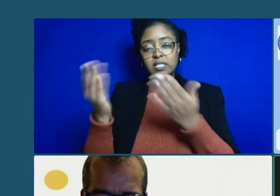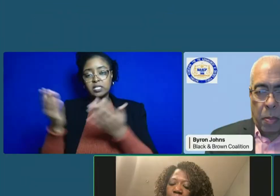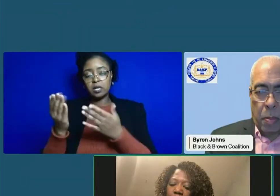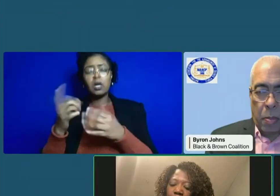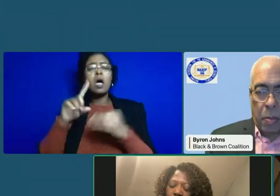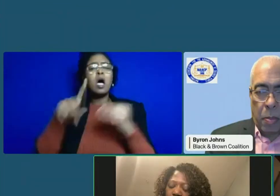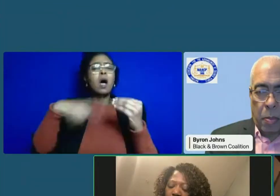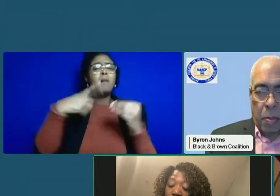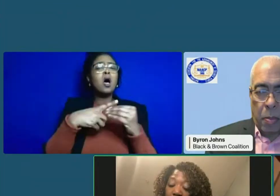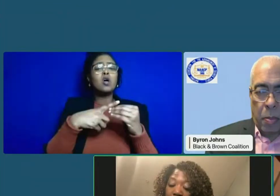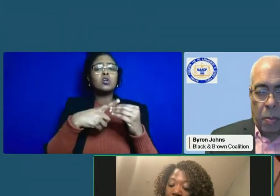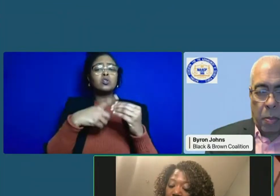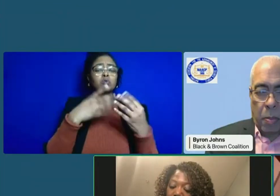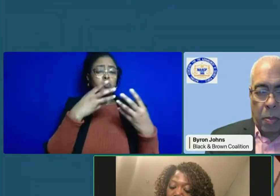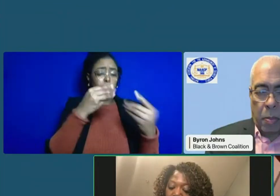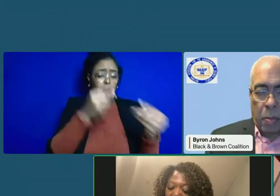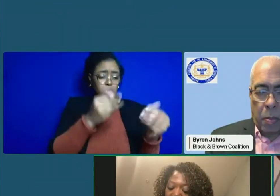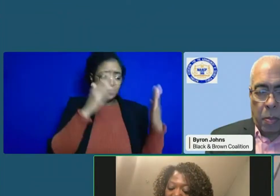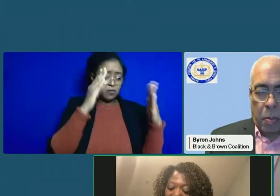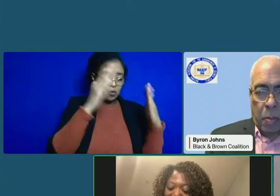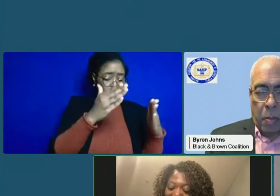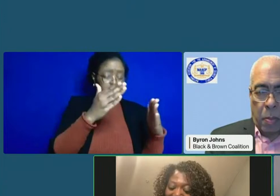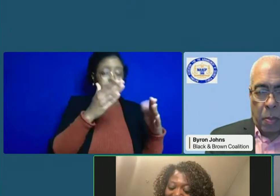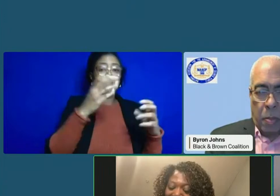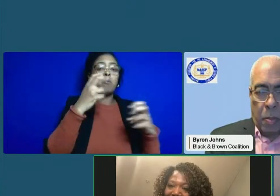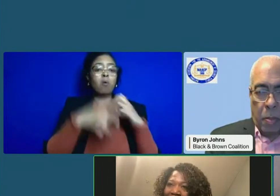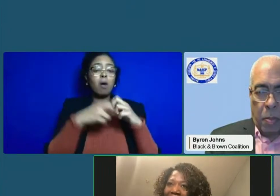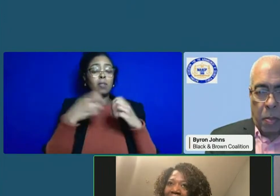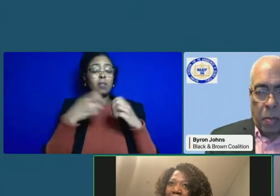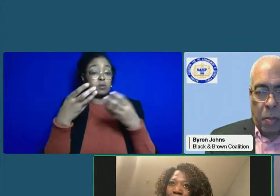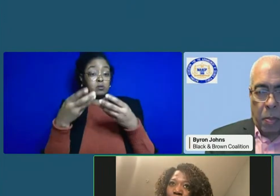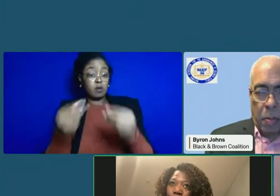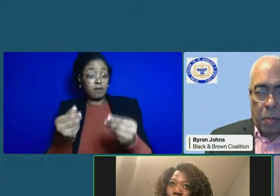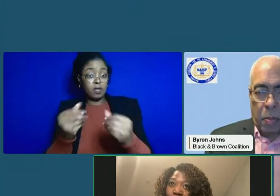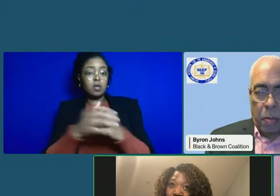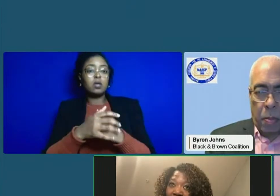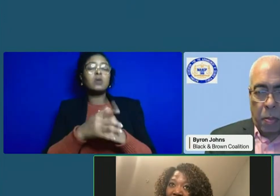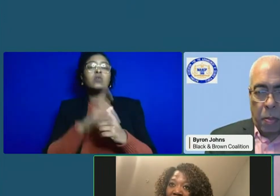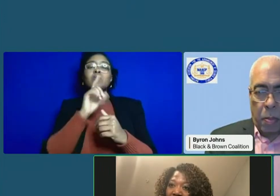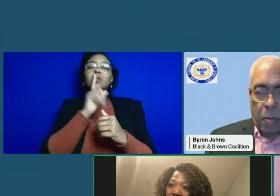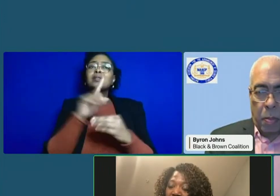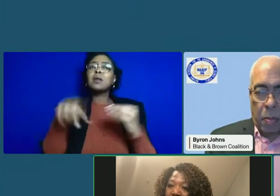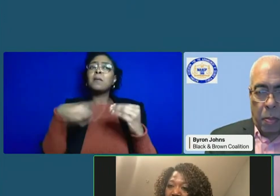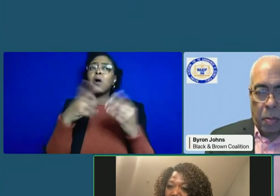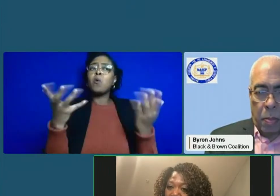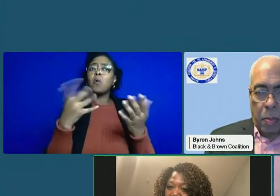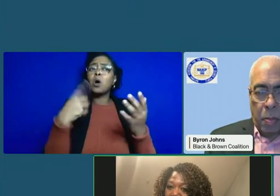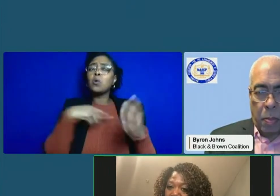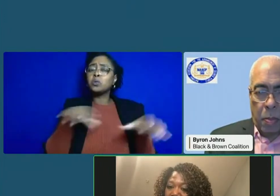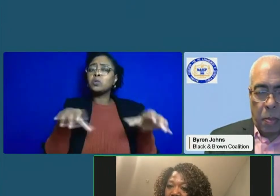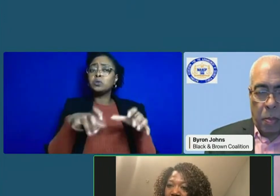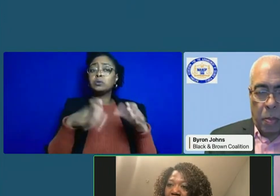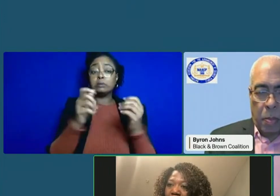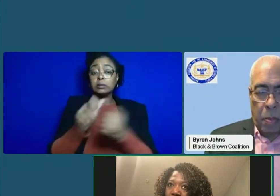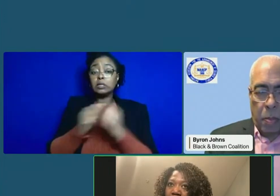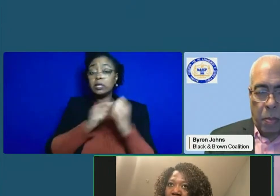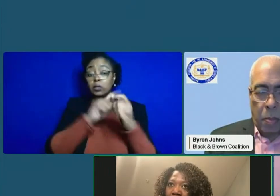Getting to the solution oriented and problem solving. I will